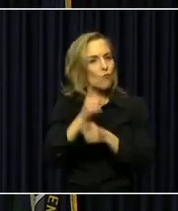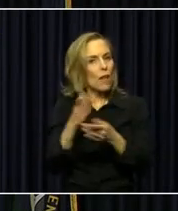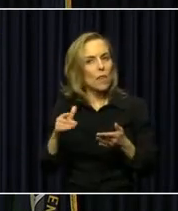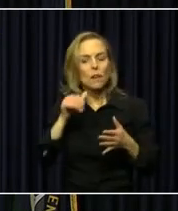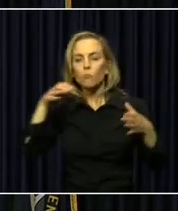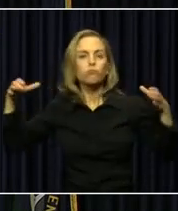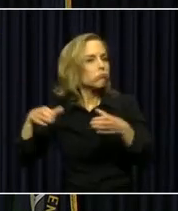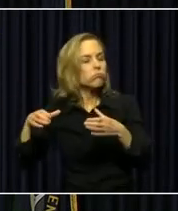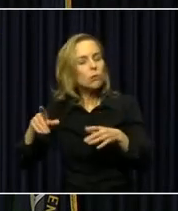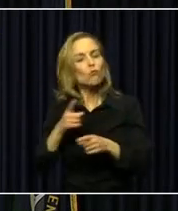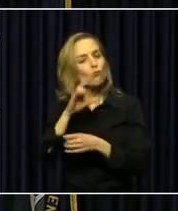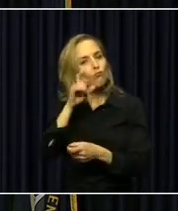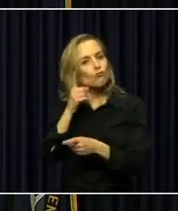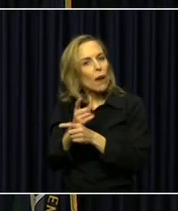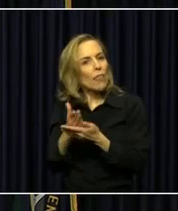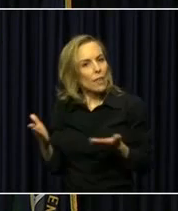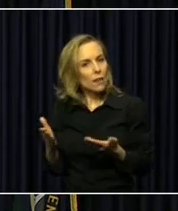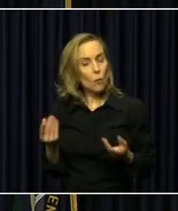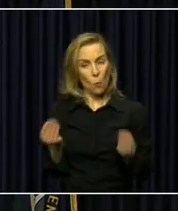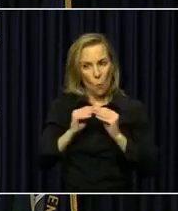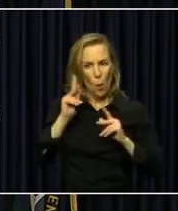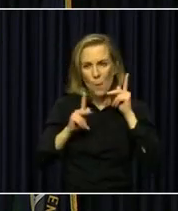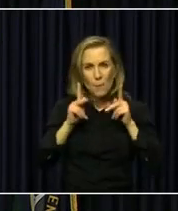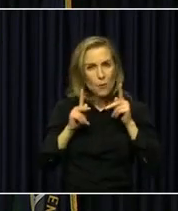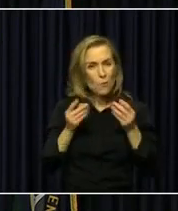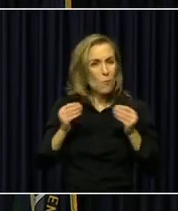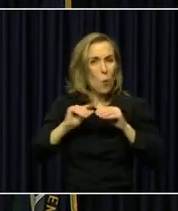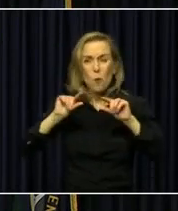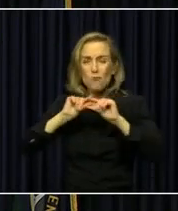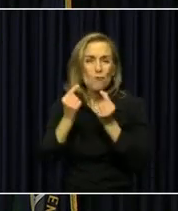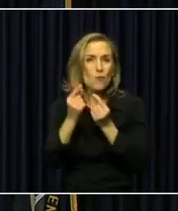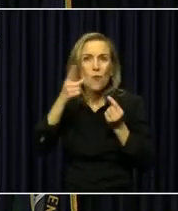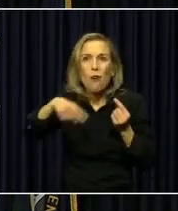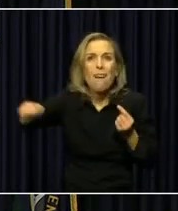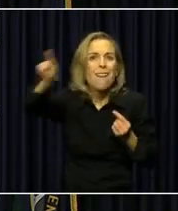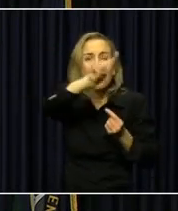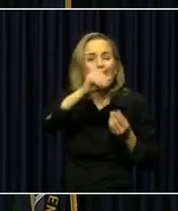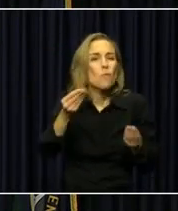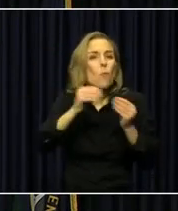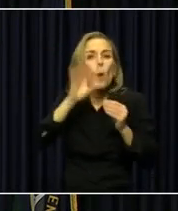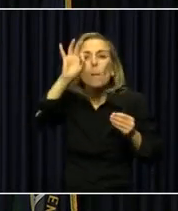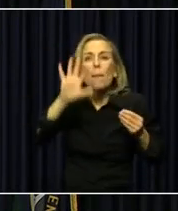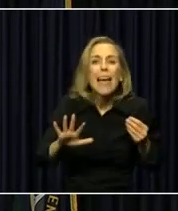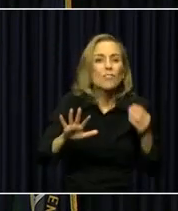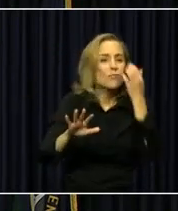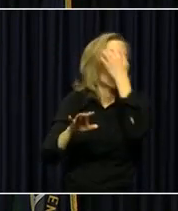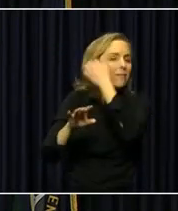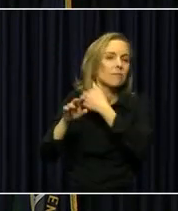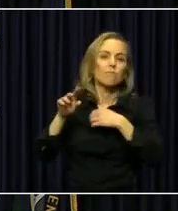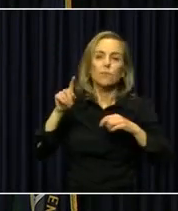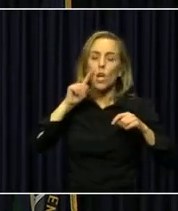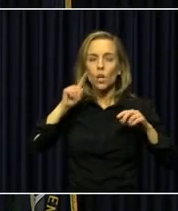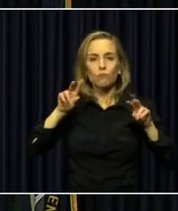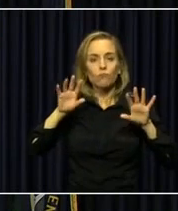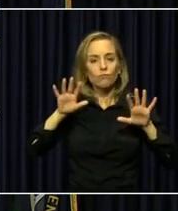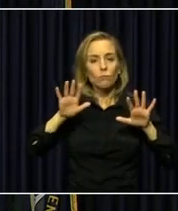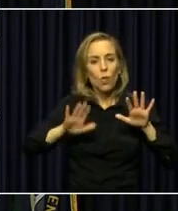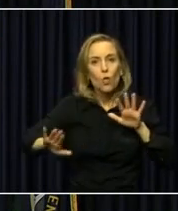KENTUCKY THAT WE HAVE PEOPLE WE KNOW WE HAVE LOST, VERY FIRST UNIN HARRISON COUNTY, I BELIEVE,